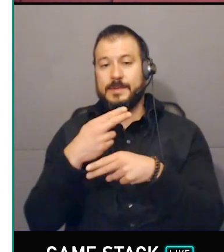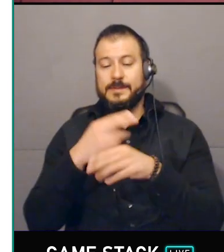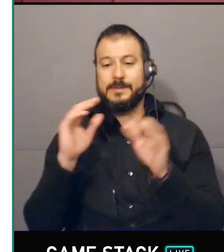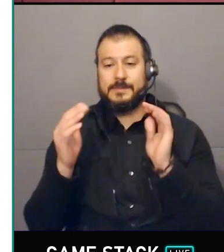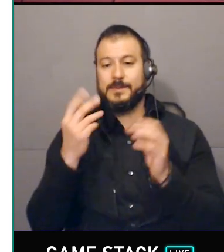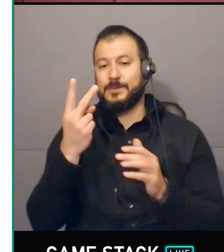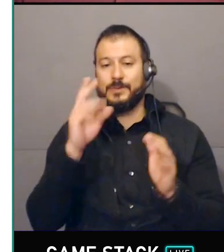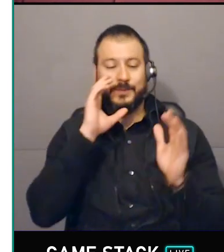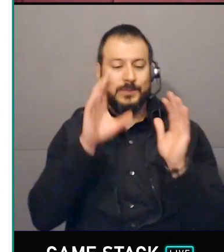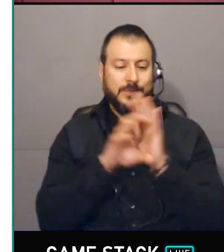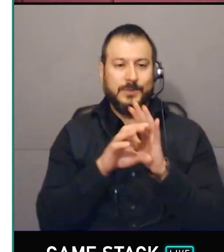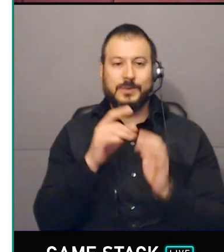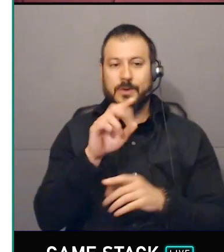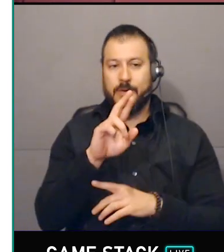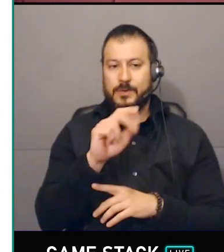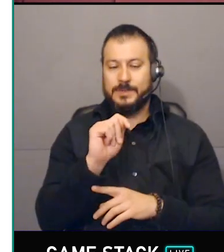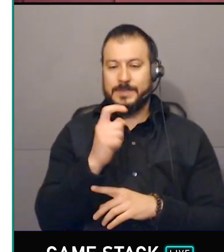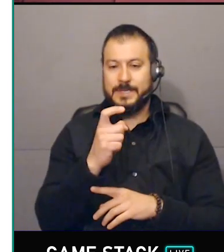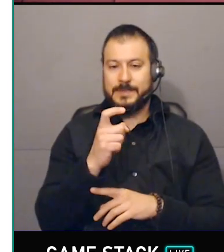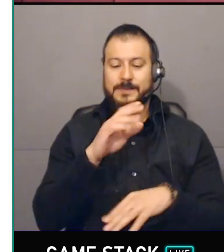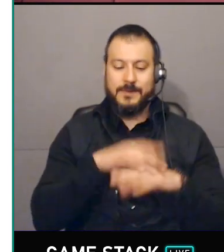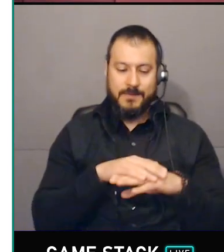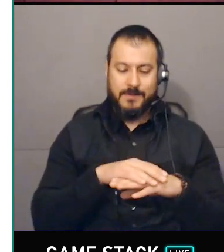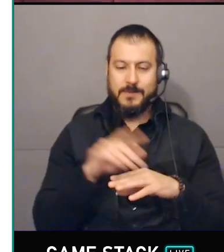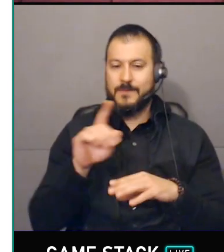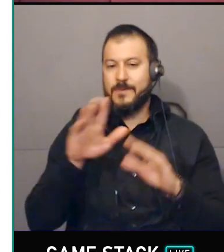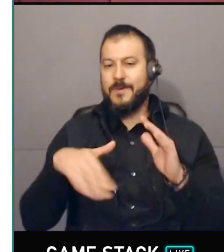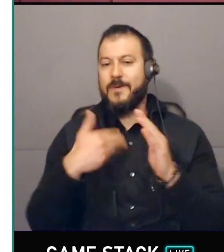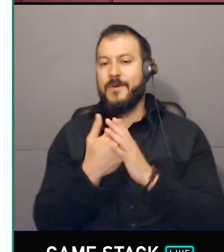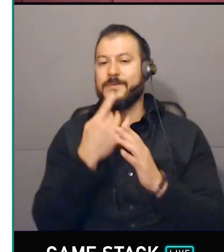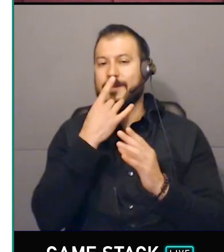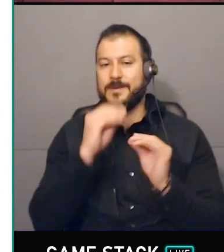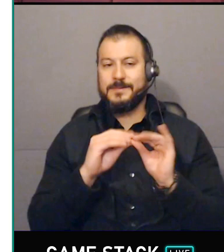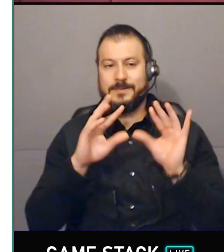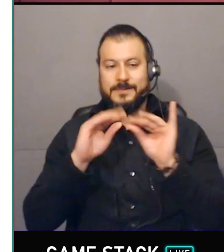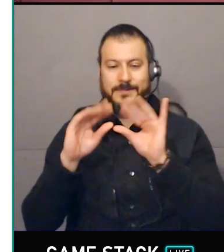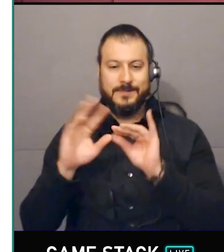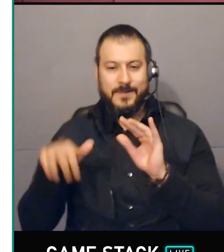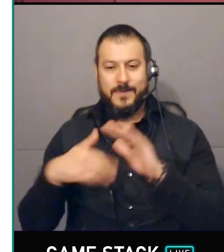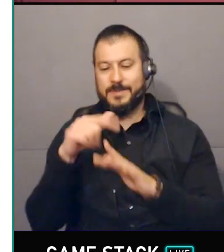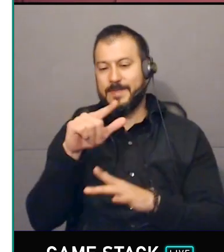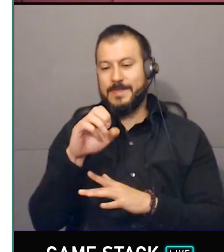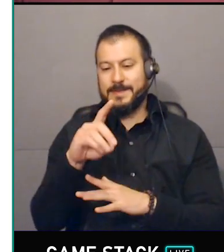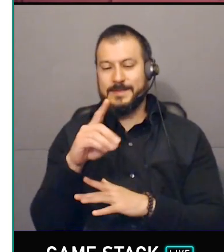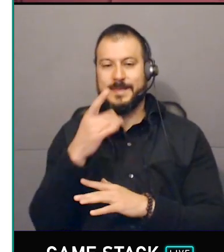one with RTXDI on, where all of the lights in the scene, including all the little LEDS and the headlights